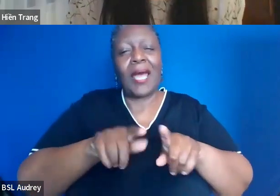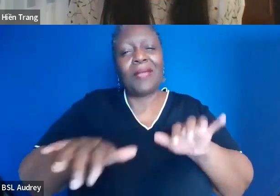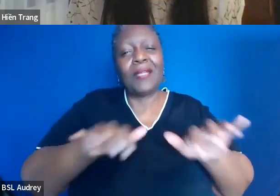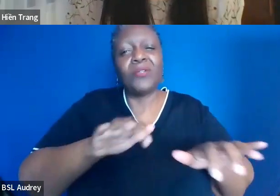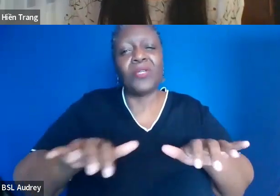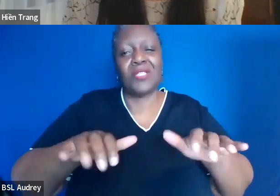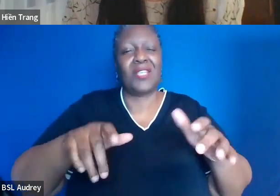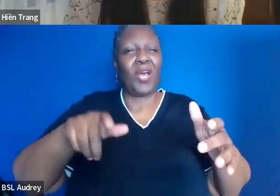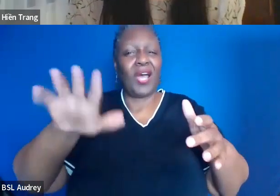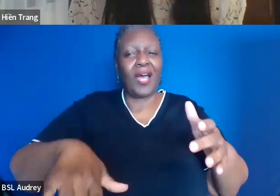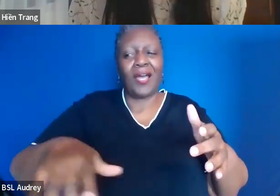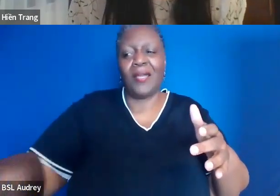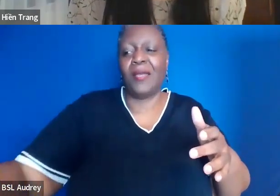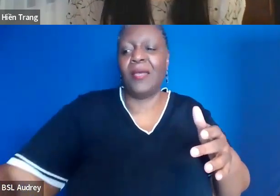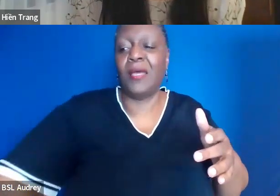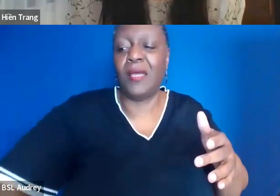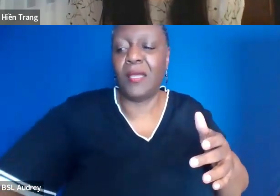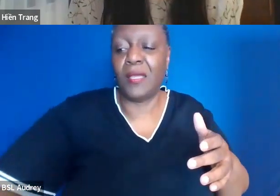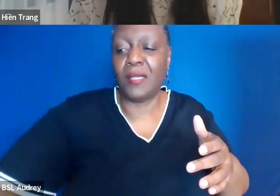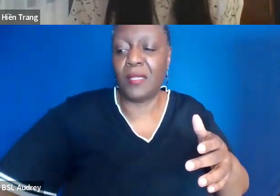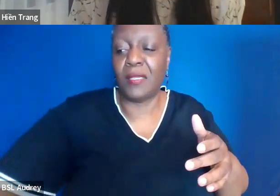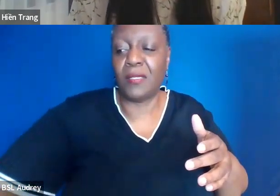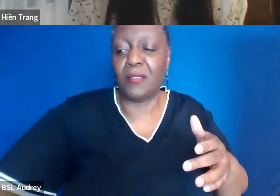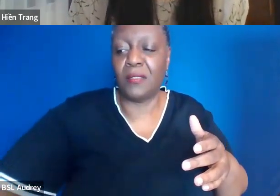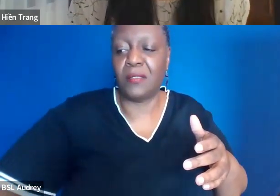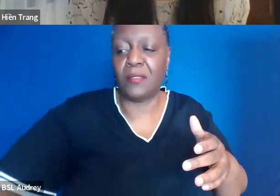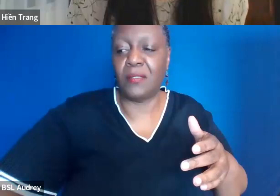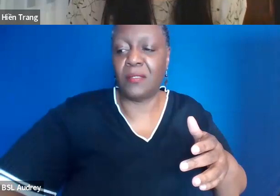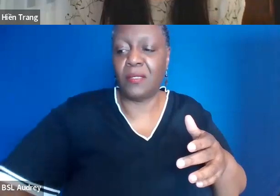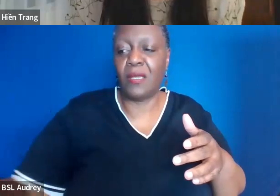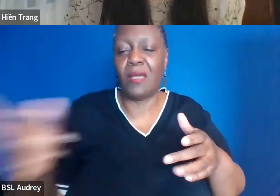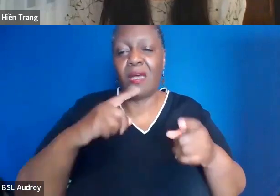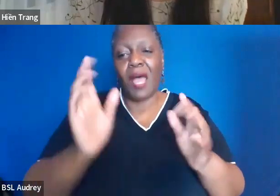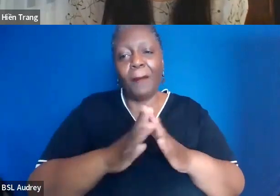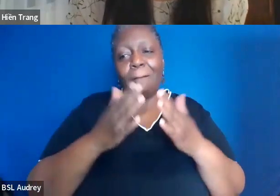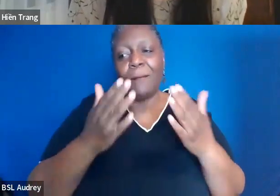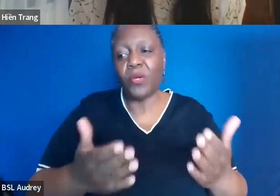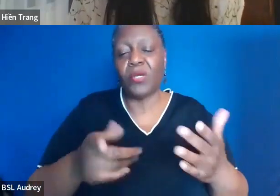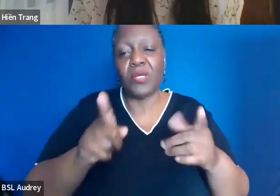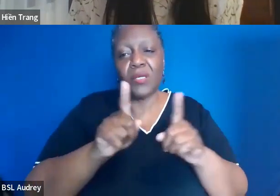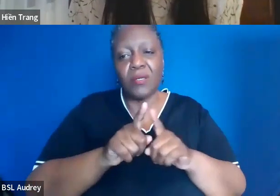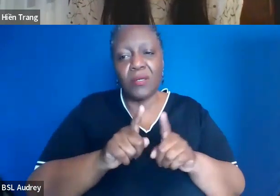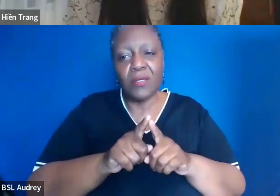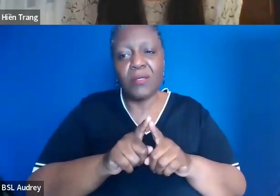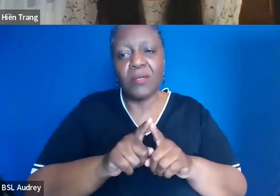of Chopin’s ballads played by Martha Argerich, a book by Umberto Eco about the history of beauty,